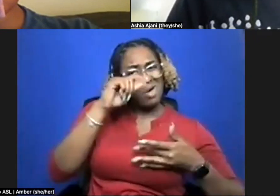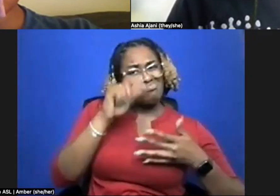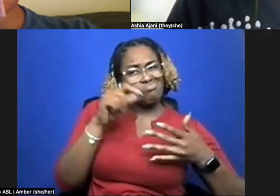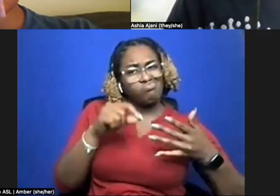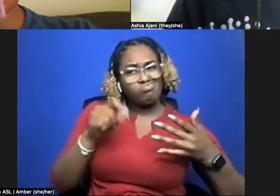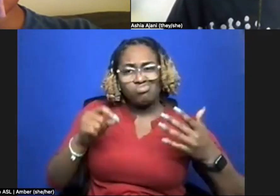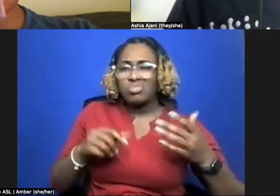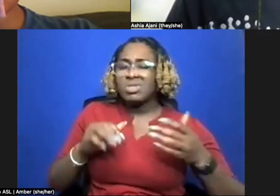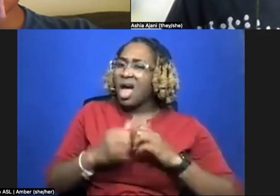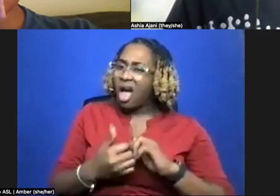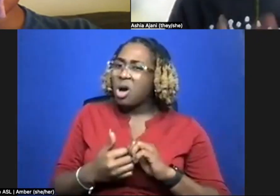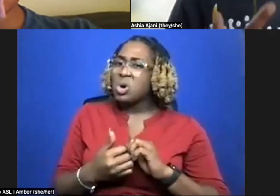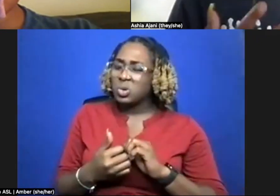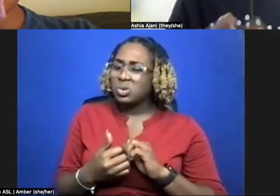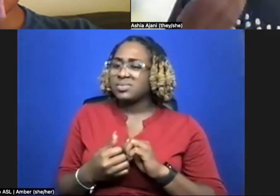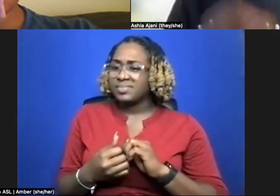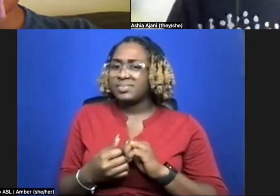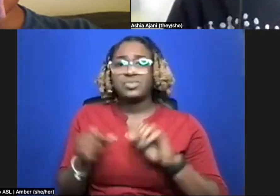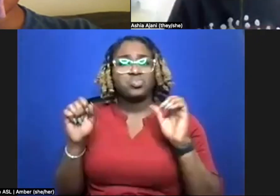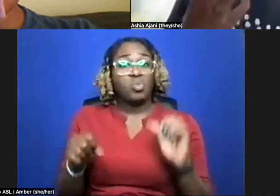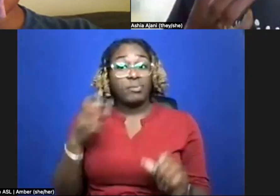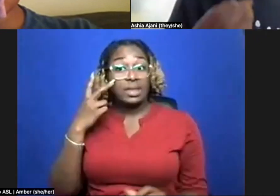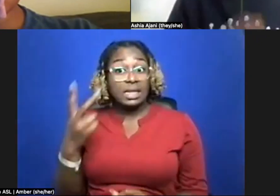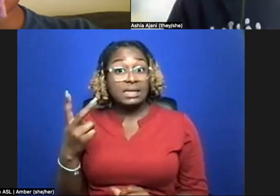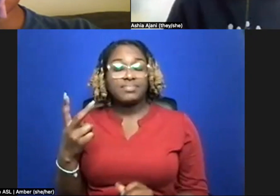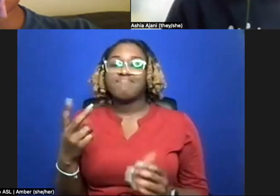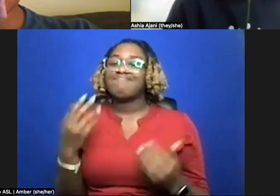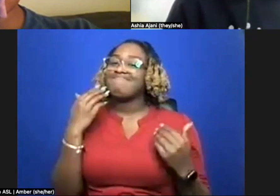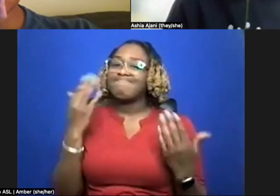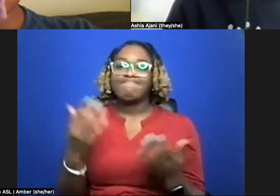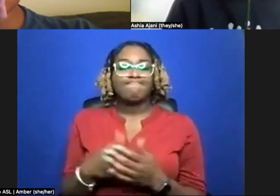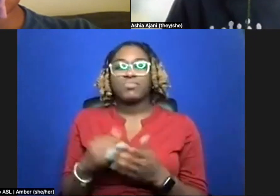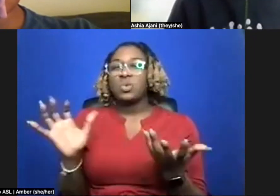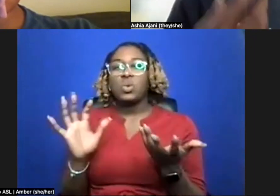you can like, see, it's, almo-I don't know what like, what to call it, but it's like, it's like